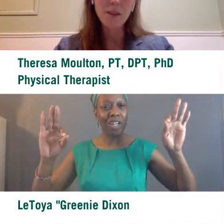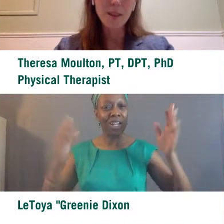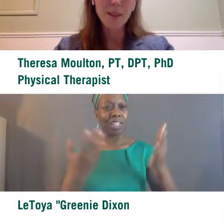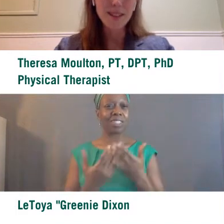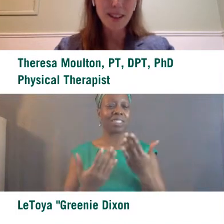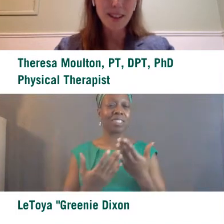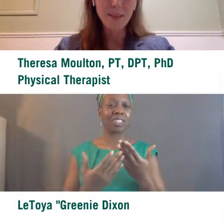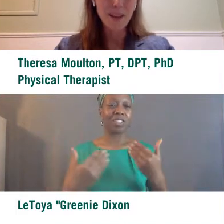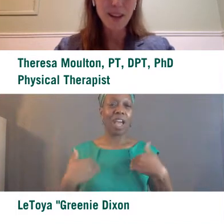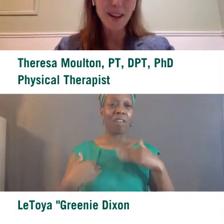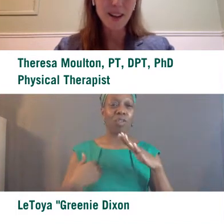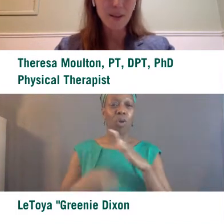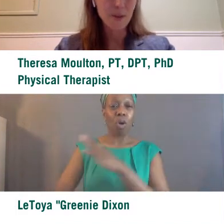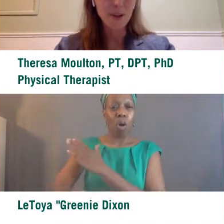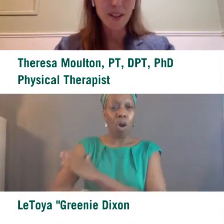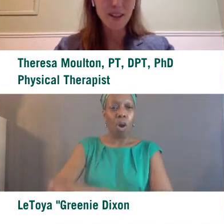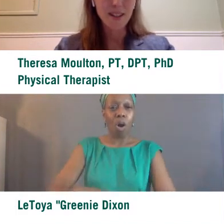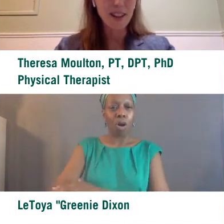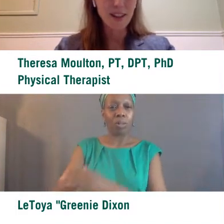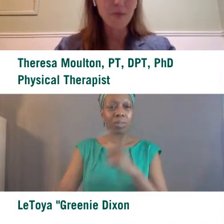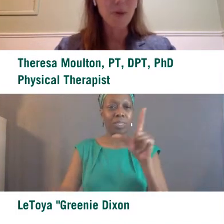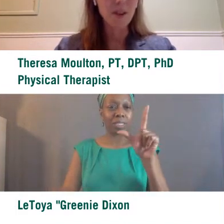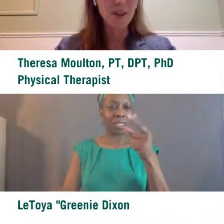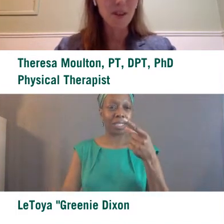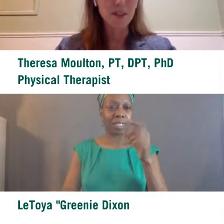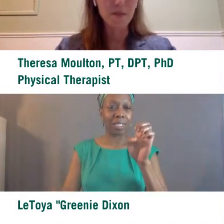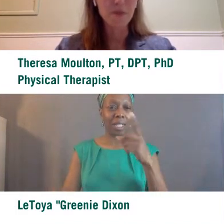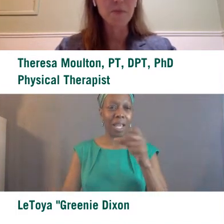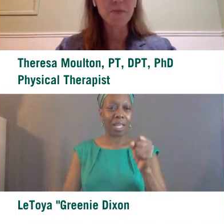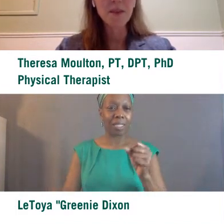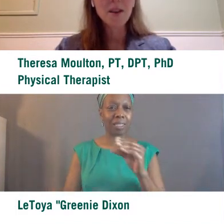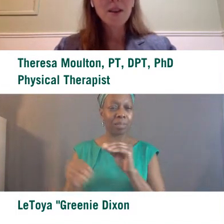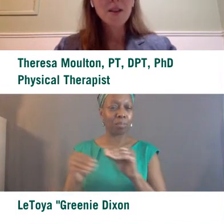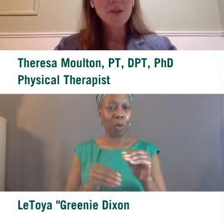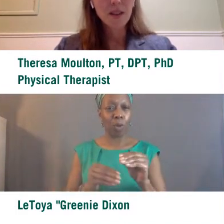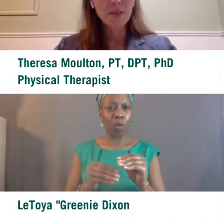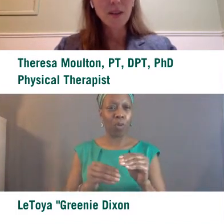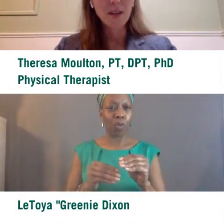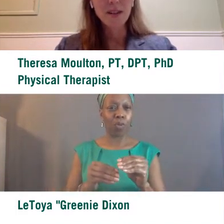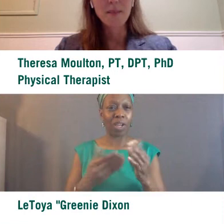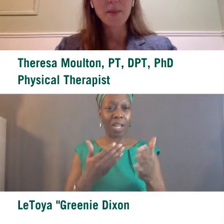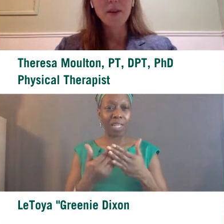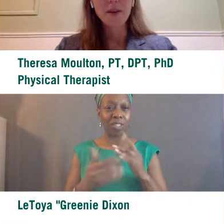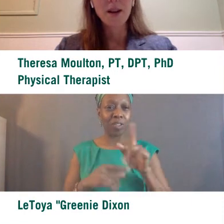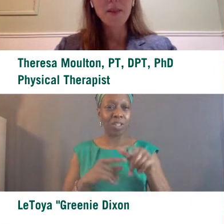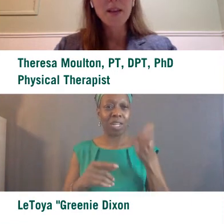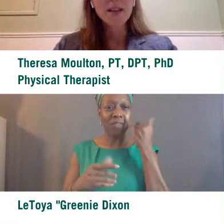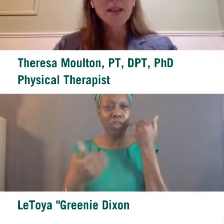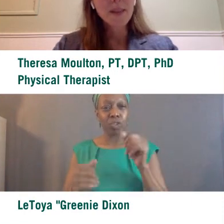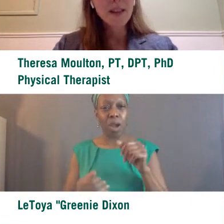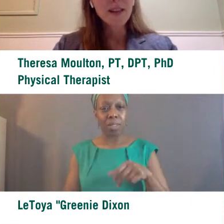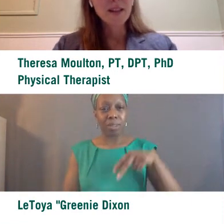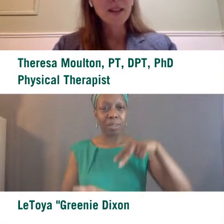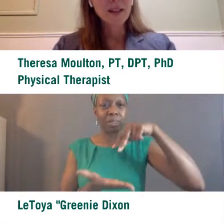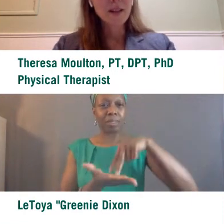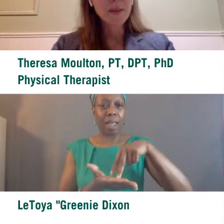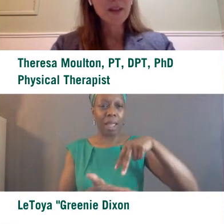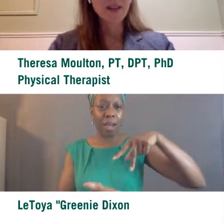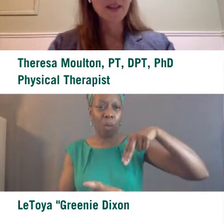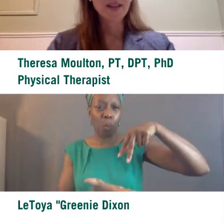in ways that it might not. If you tried to stand and walk across the room. So that's one example. Something that's a little bit less